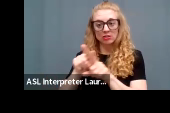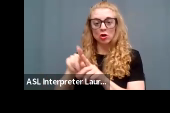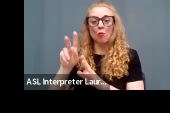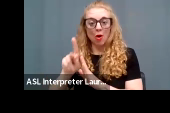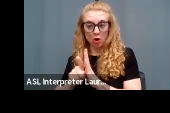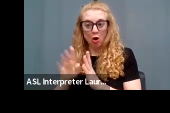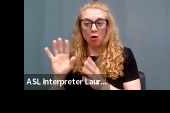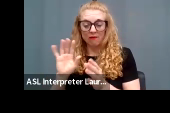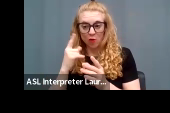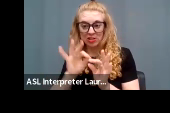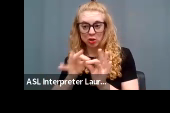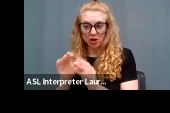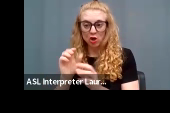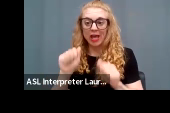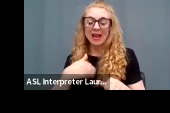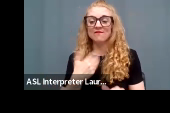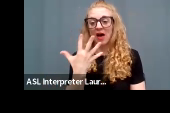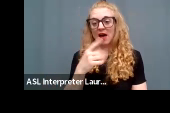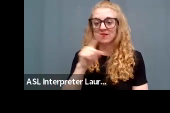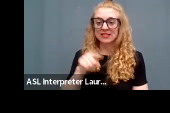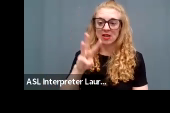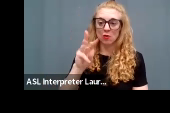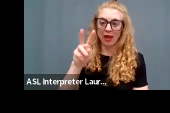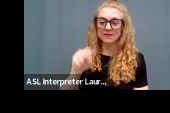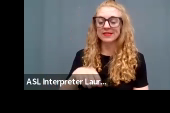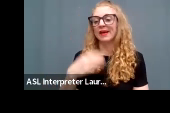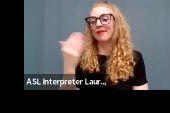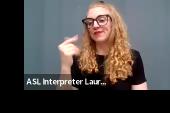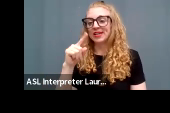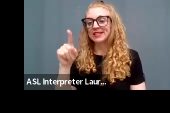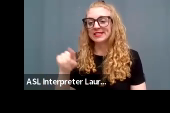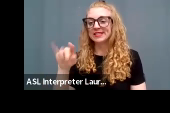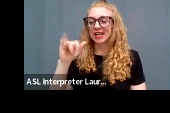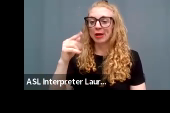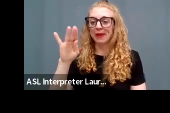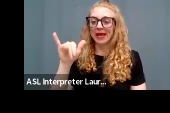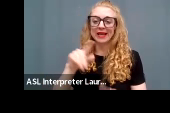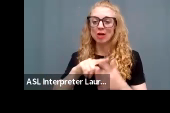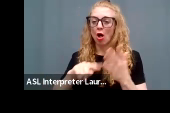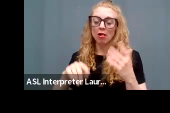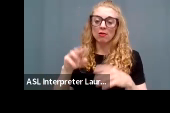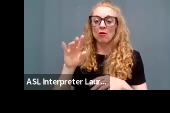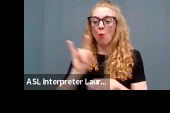have five Z-Wave devices on your network 15 zigbee's and the rest of them are all Wi-Fi and